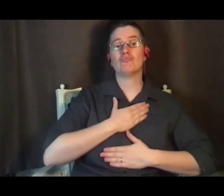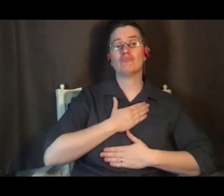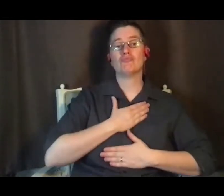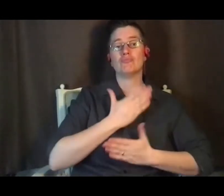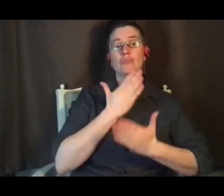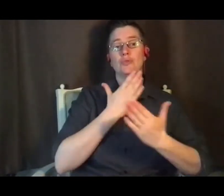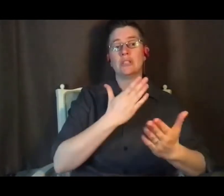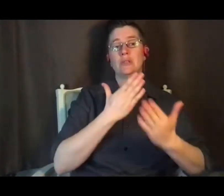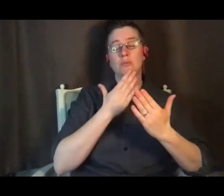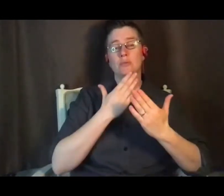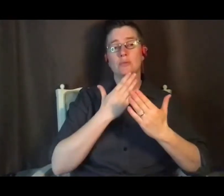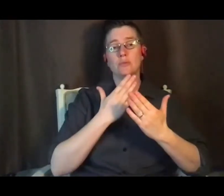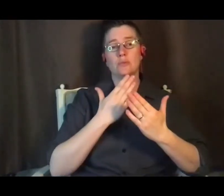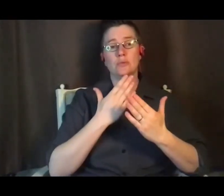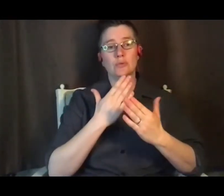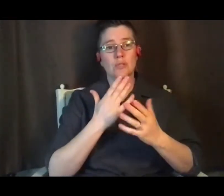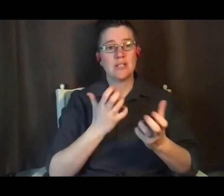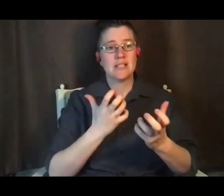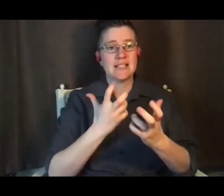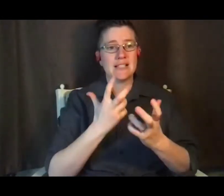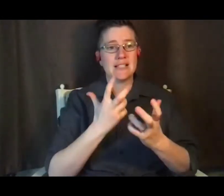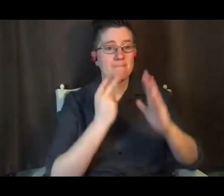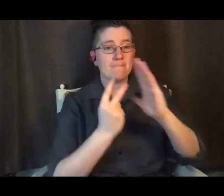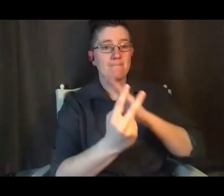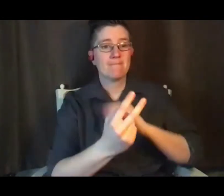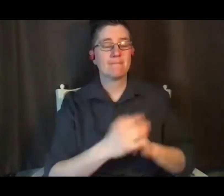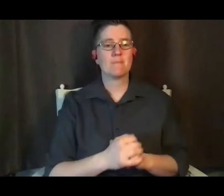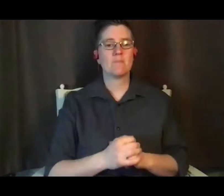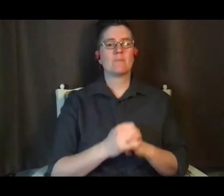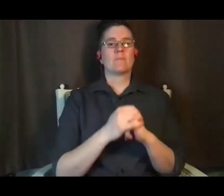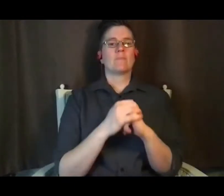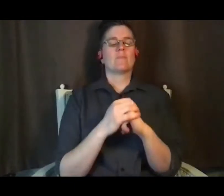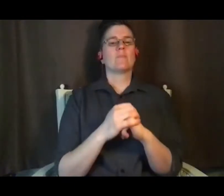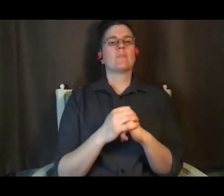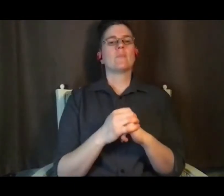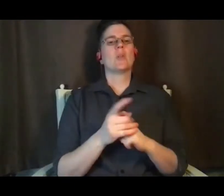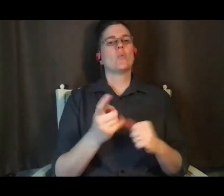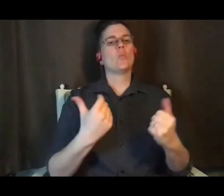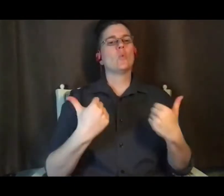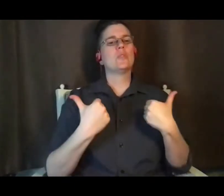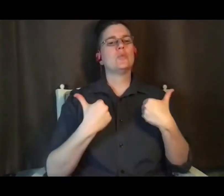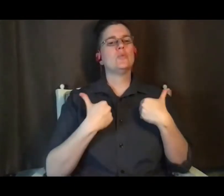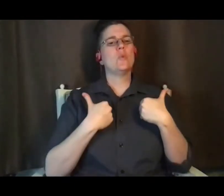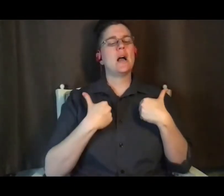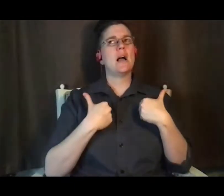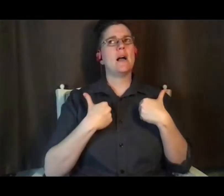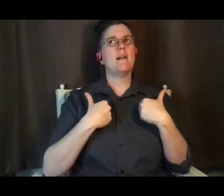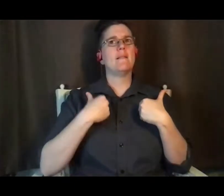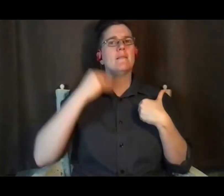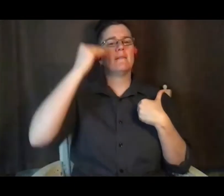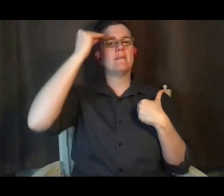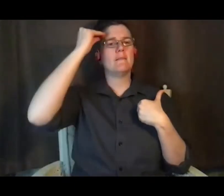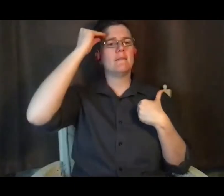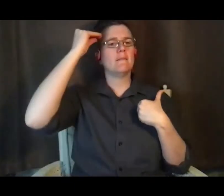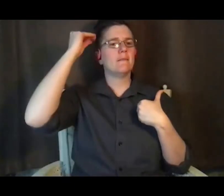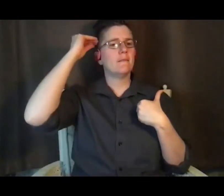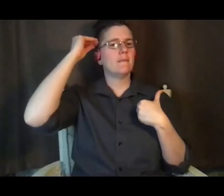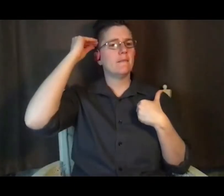eager anticipation what have you carried into this space with you what needs does your body mind have